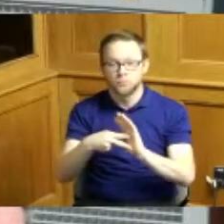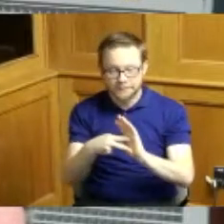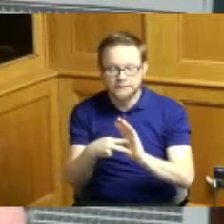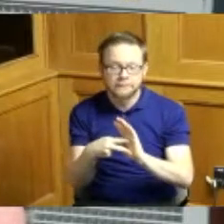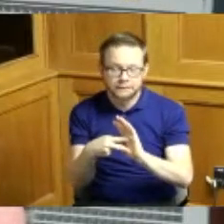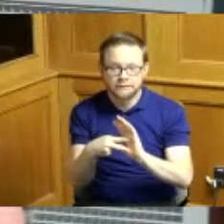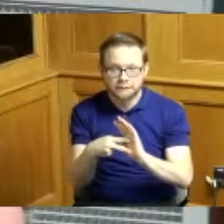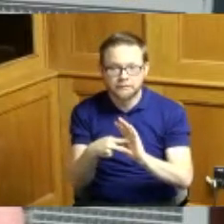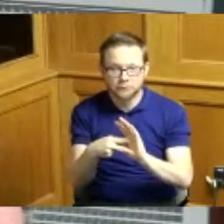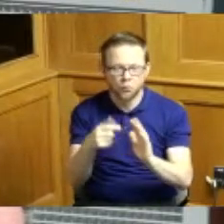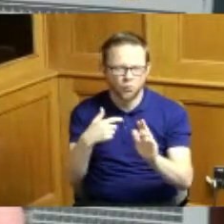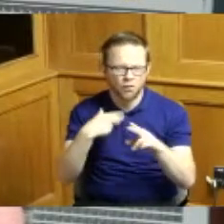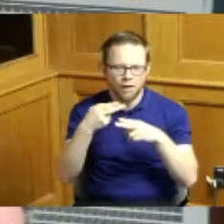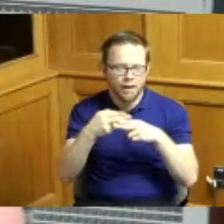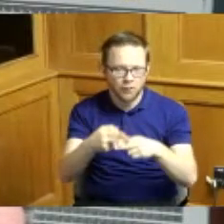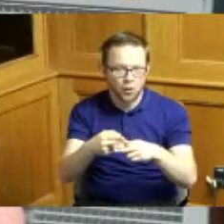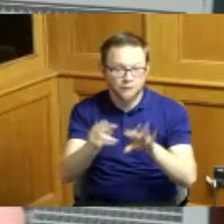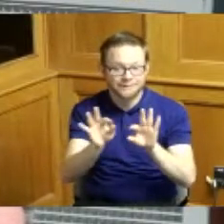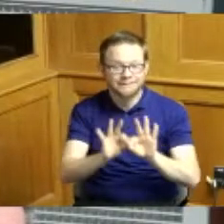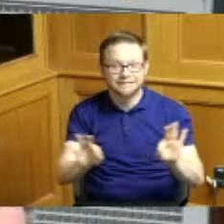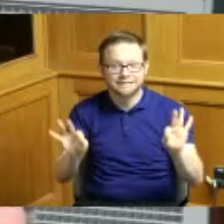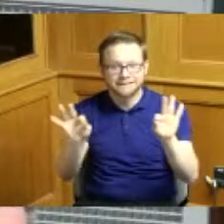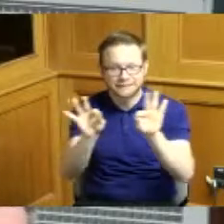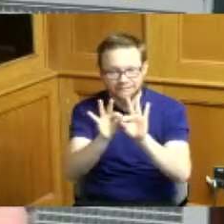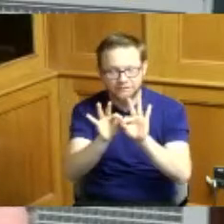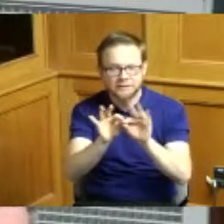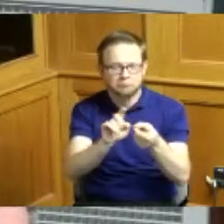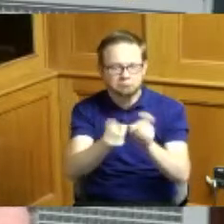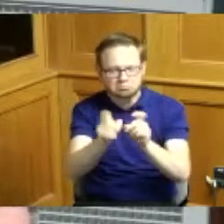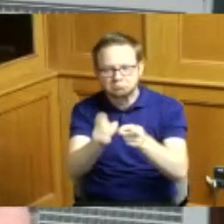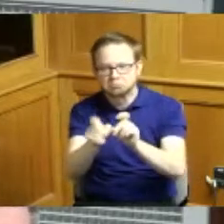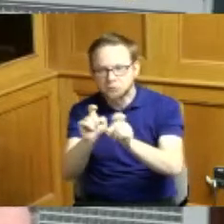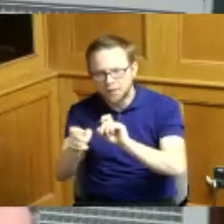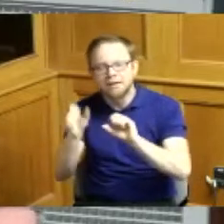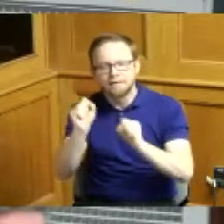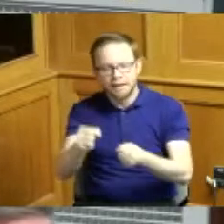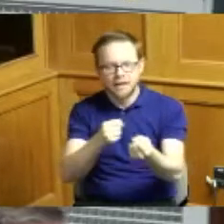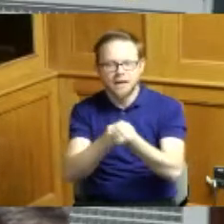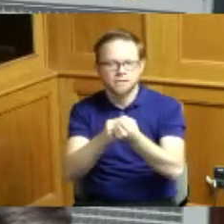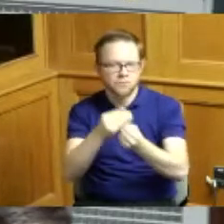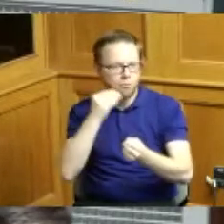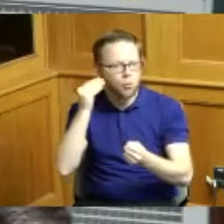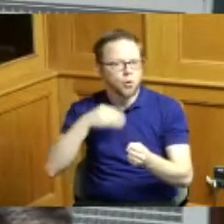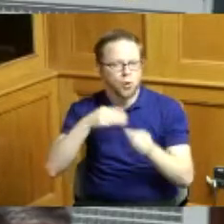what I call significant tweaks and work on behalf of the homeowners and county in Hamilton County